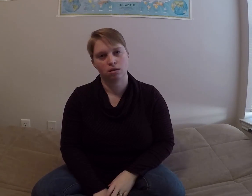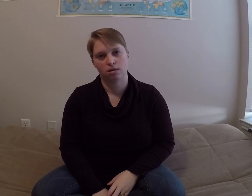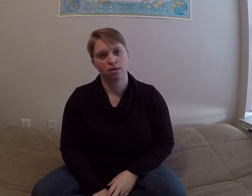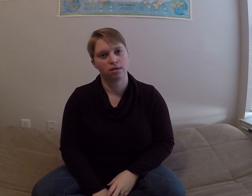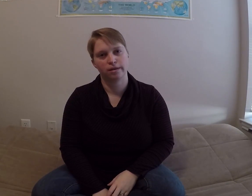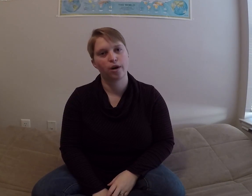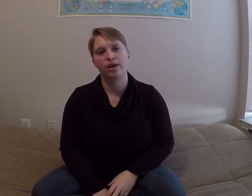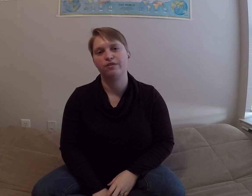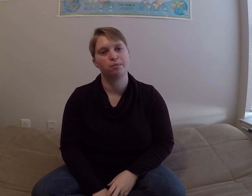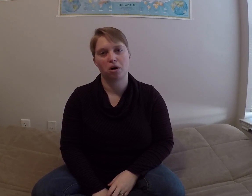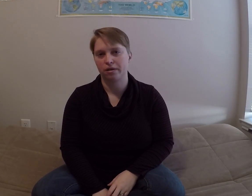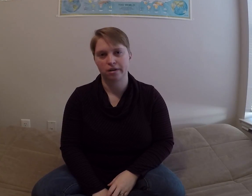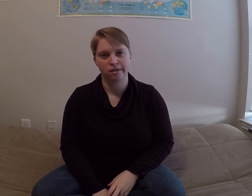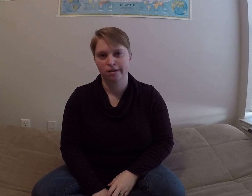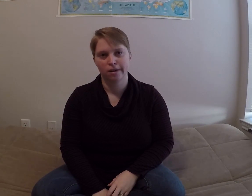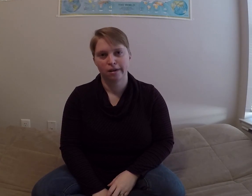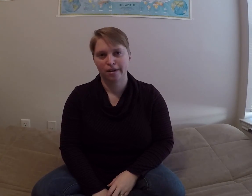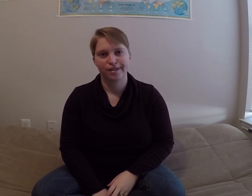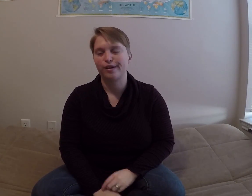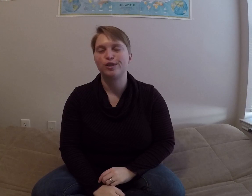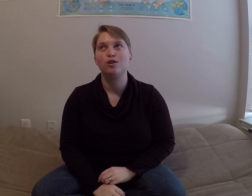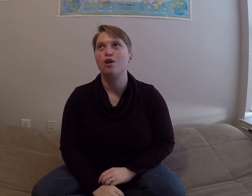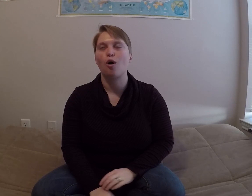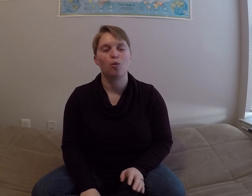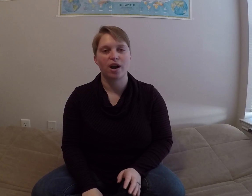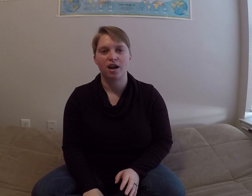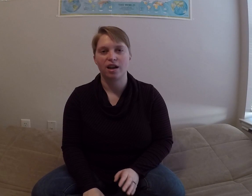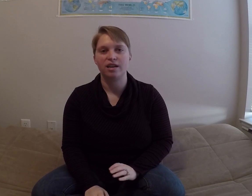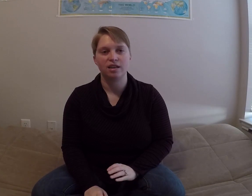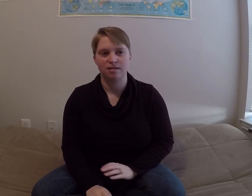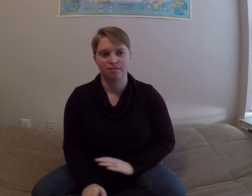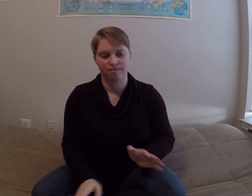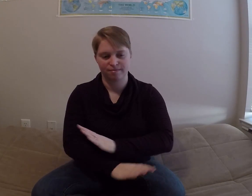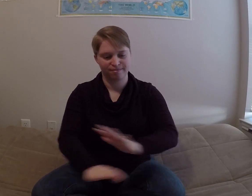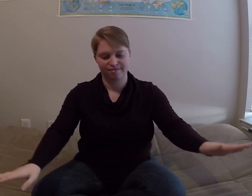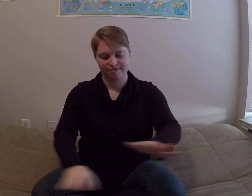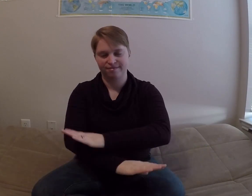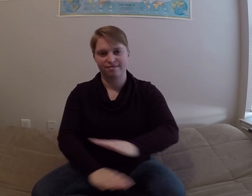Don’t even bother. There’s no way in…